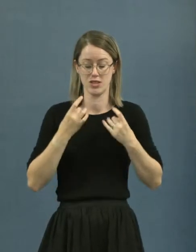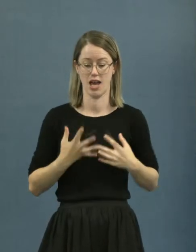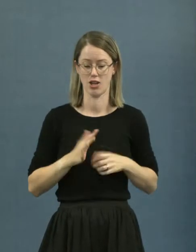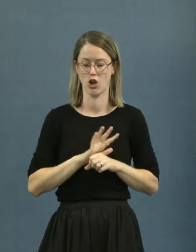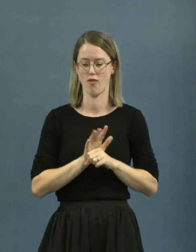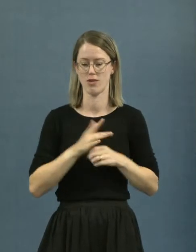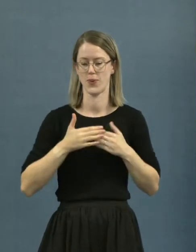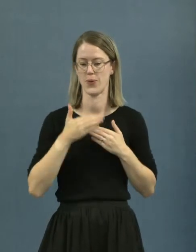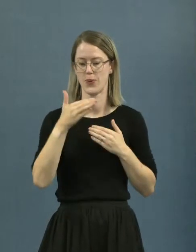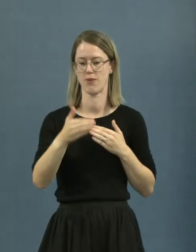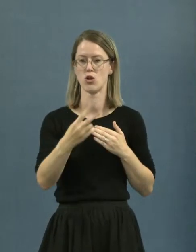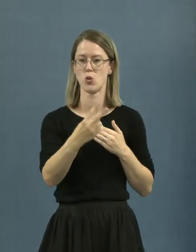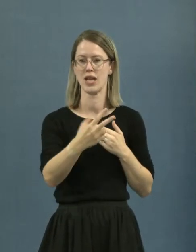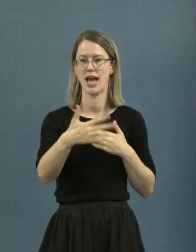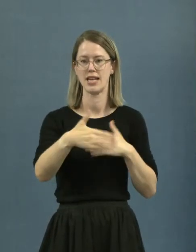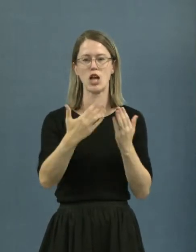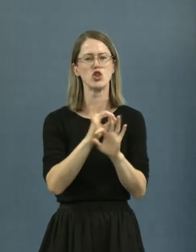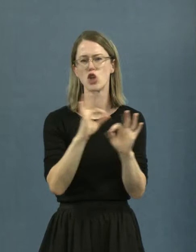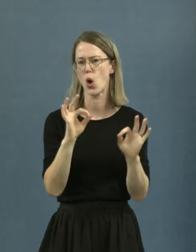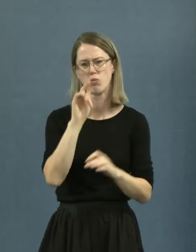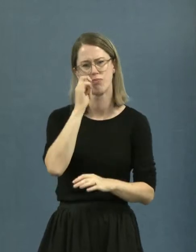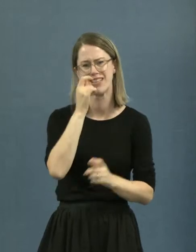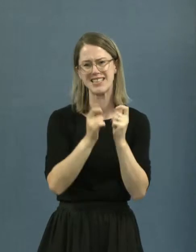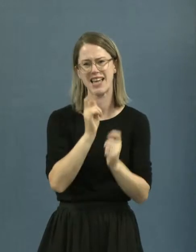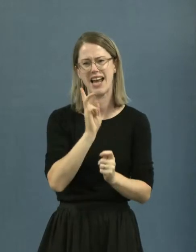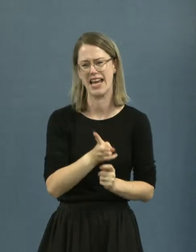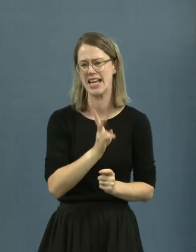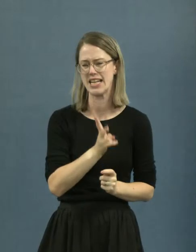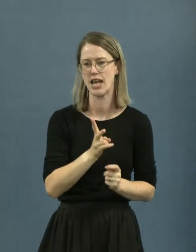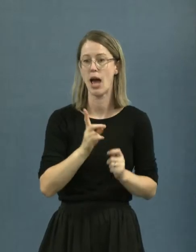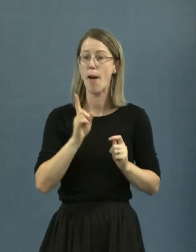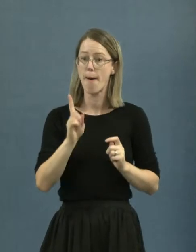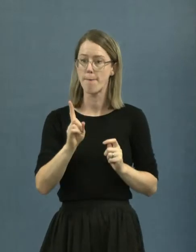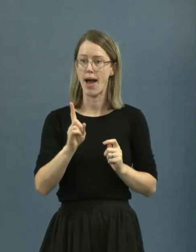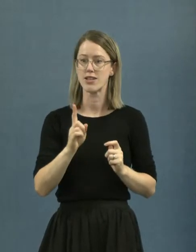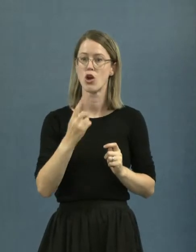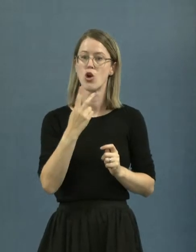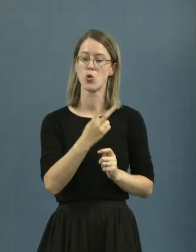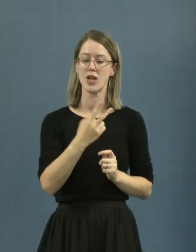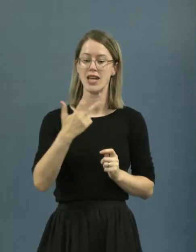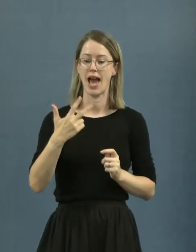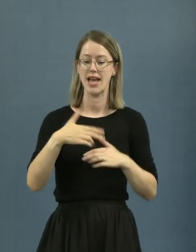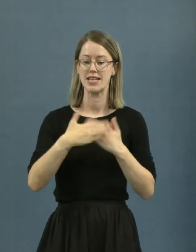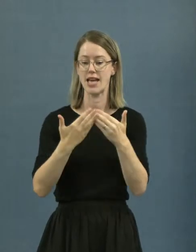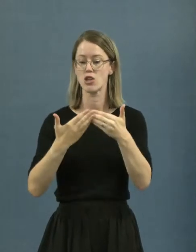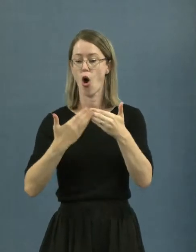or when you tested positive,